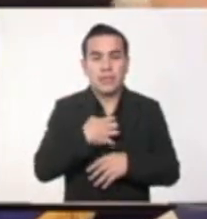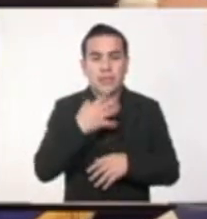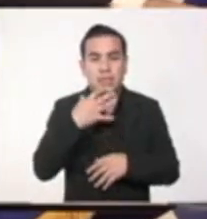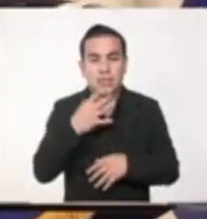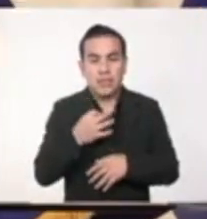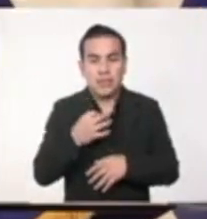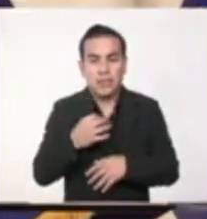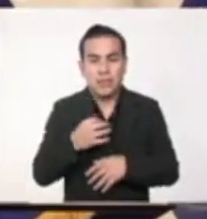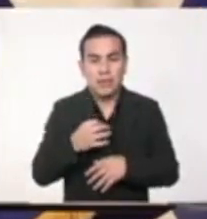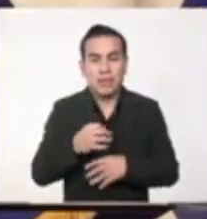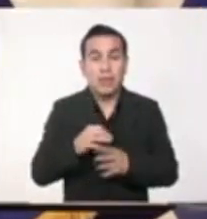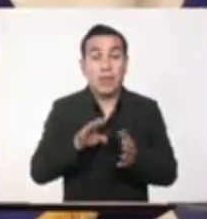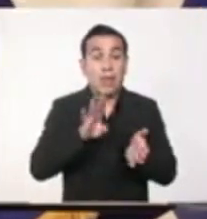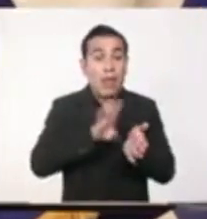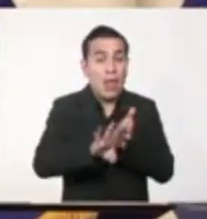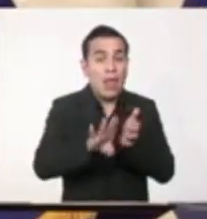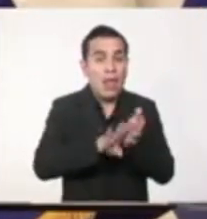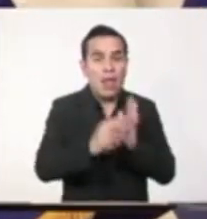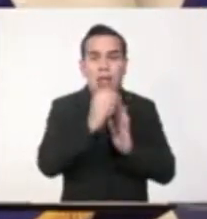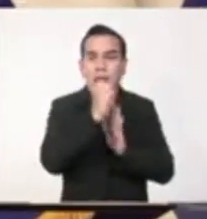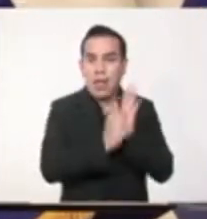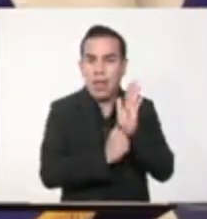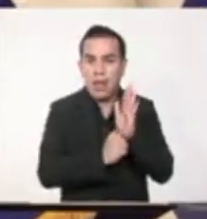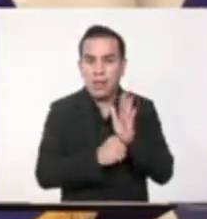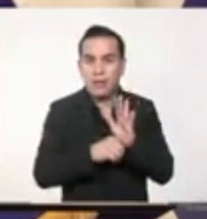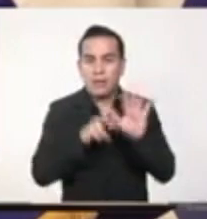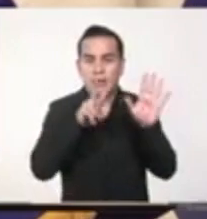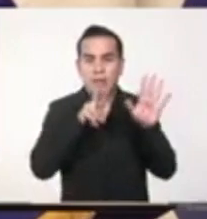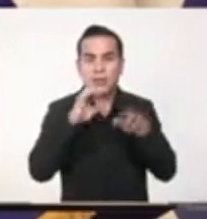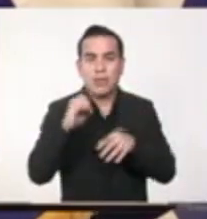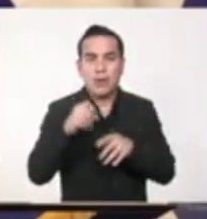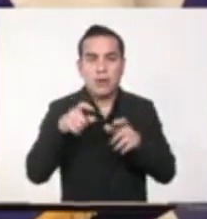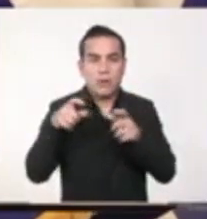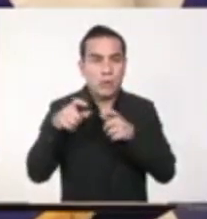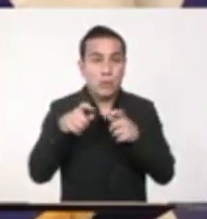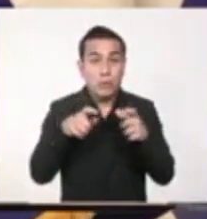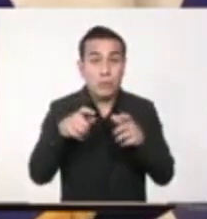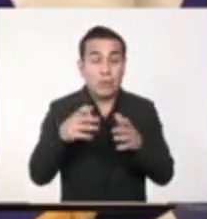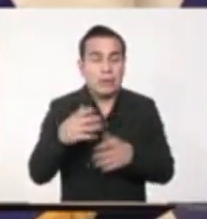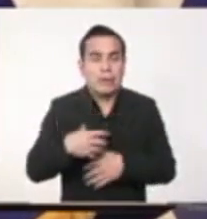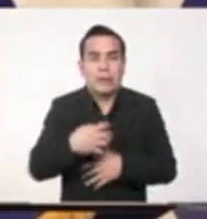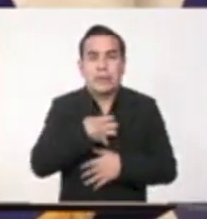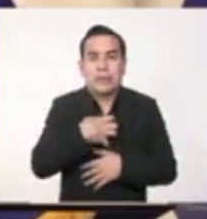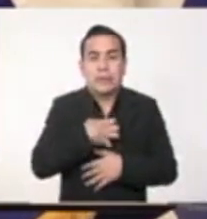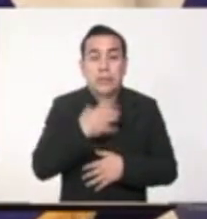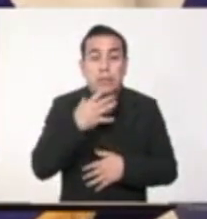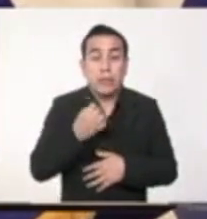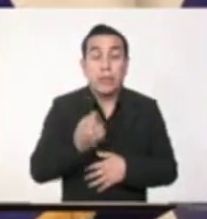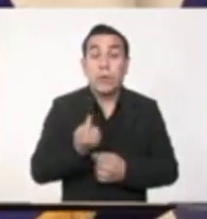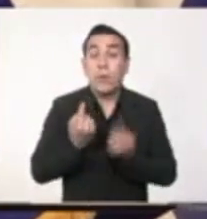tax on newspapers they haven't paid for in seventy years they will get angry but what is justice? That the